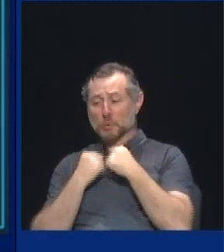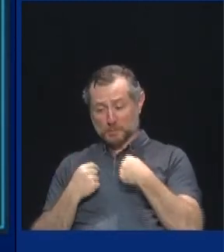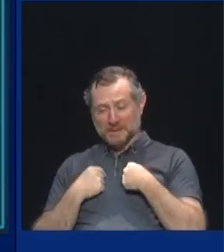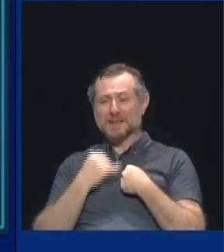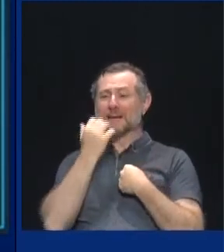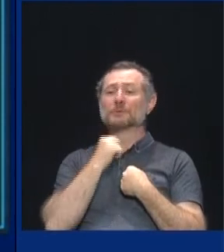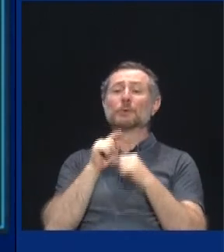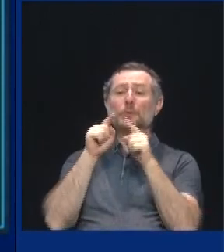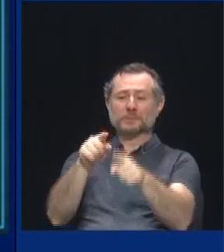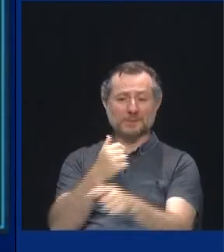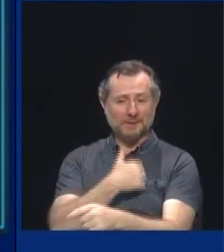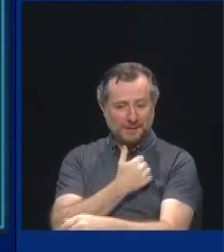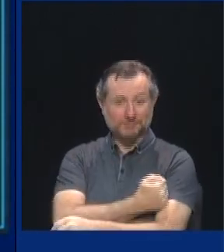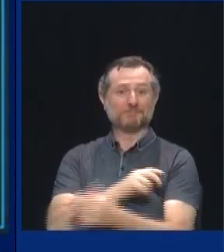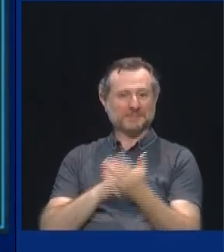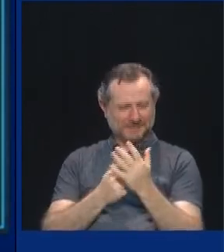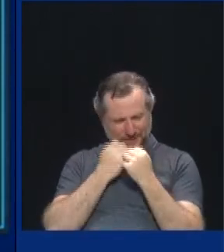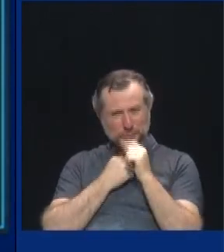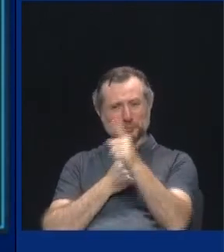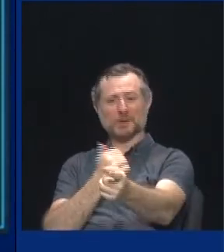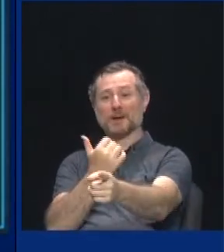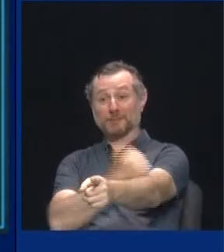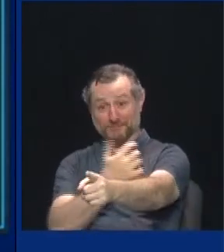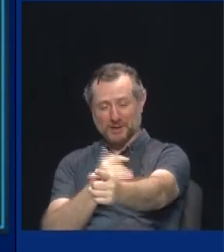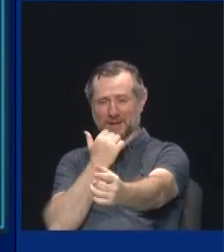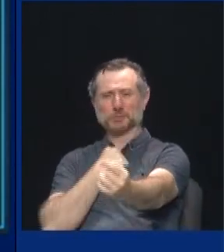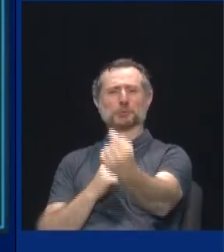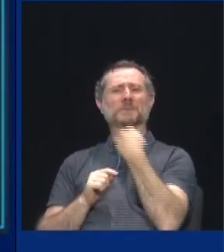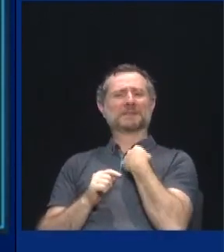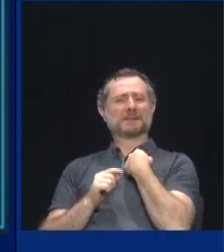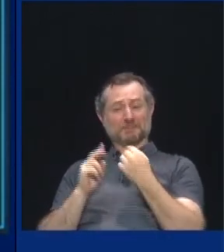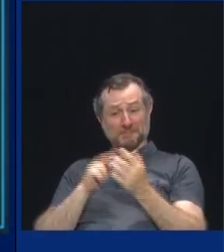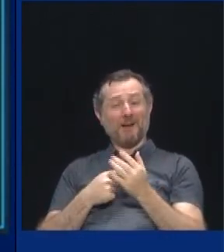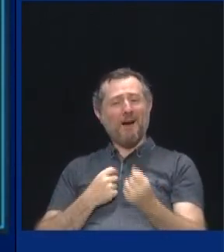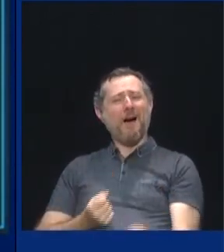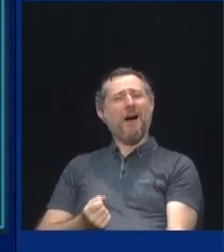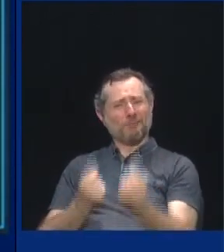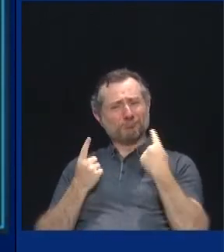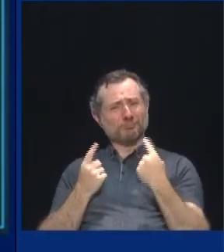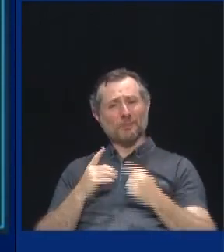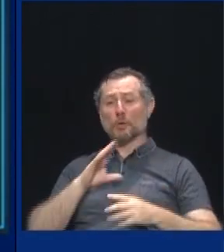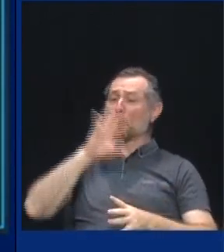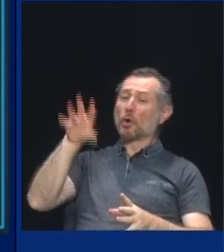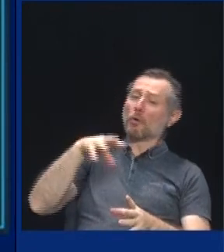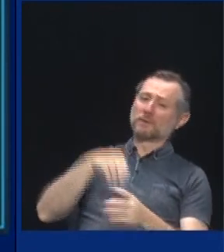AND WE ARE LOVING. WE CARE ABOUT EACH OTHER. I WEAR A MASK BECAUSE I CARE